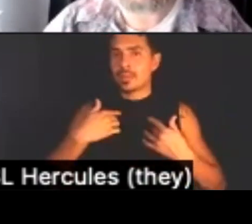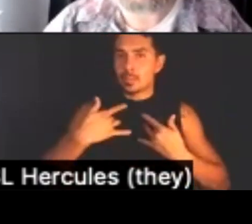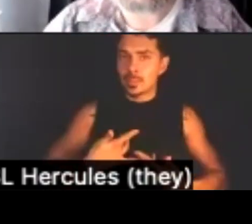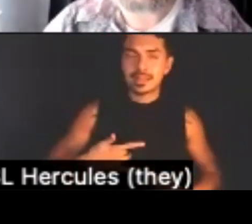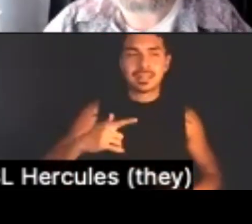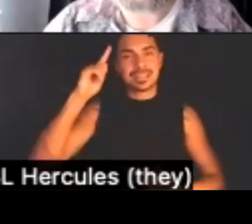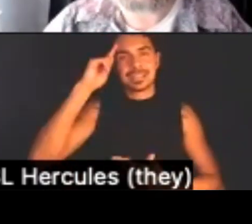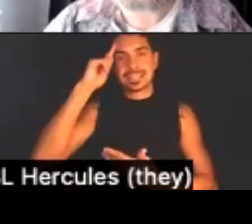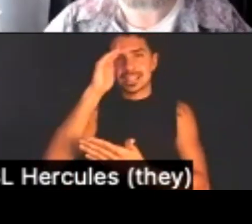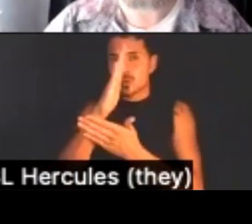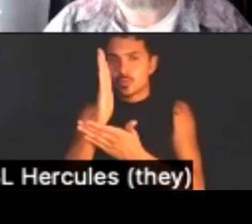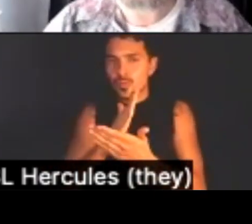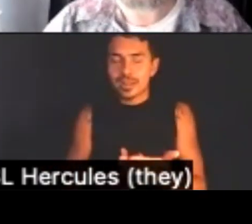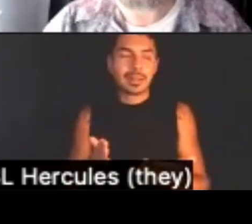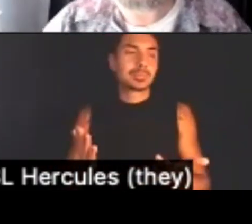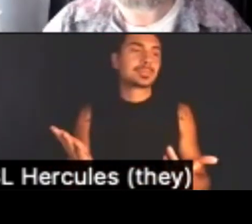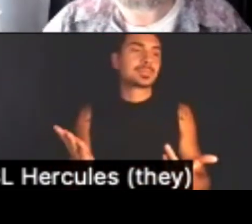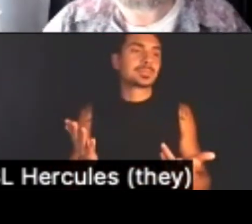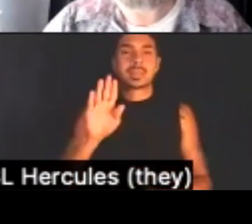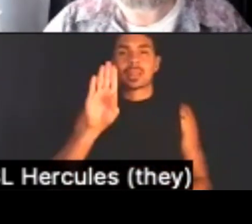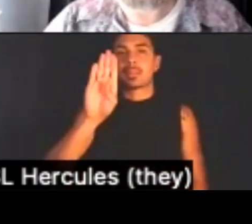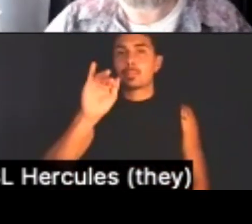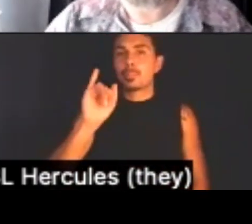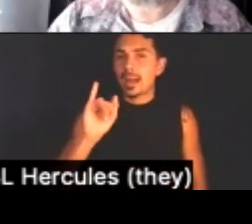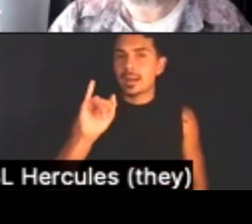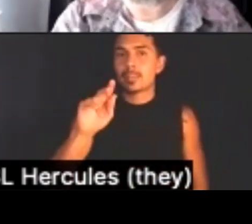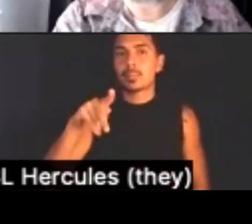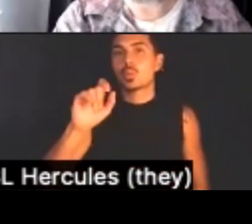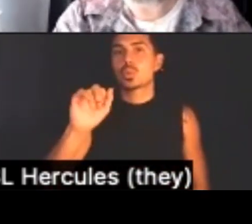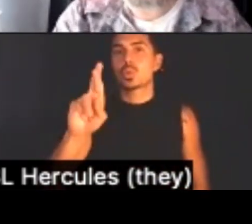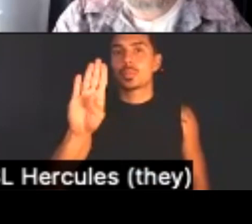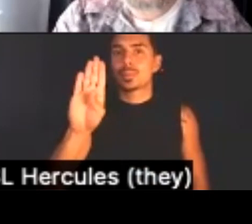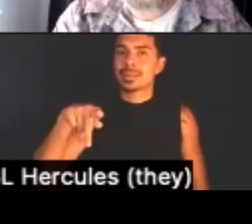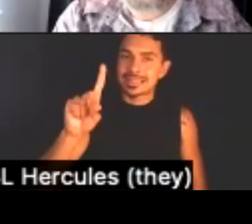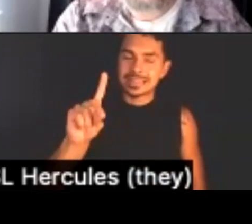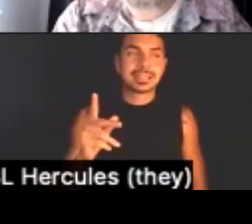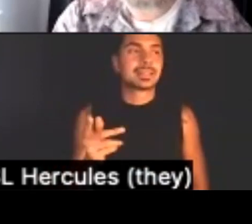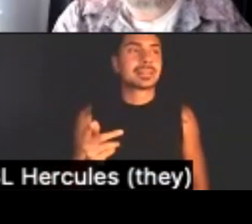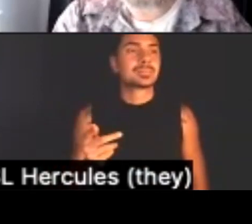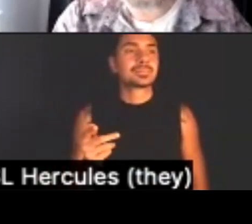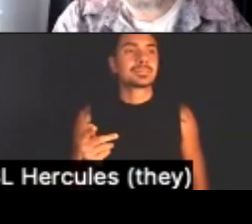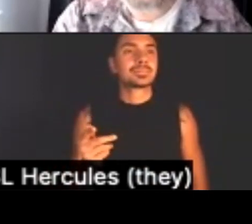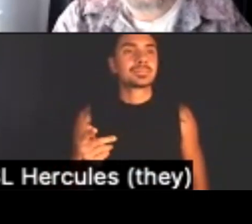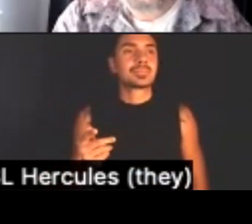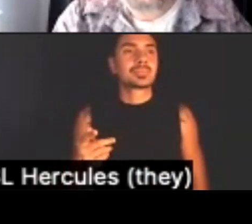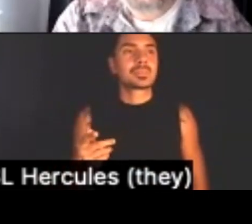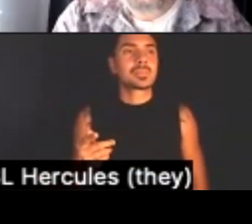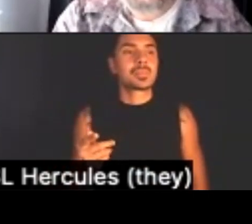We do suffer from bipolar disorders. But historically, because we've been labeled as mentally ill,